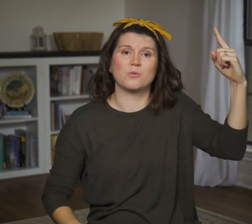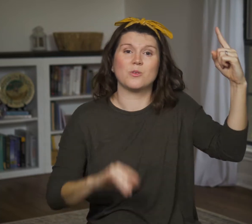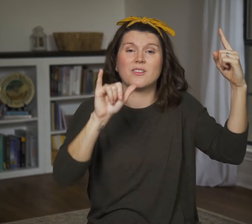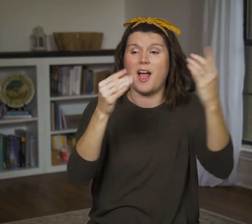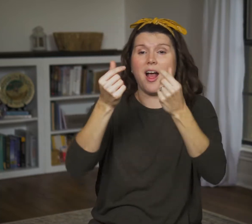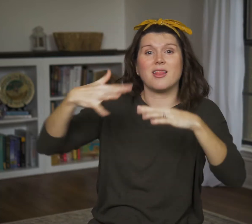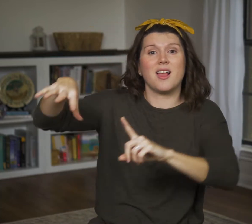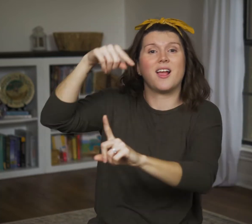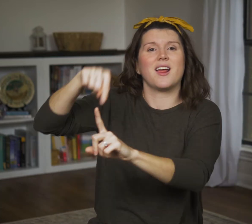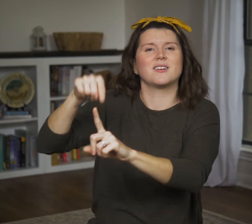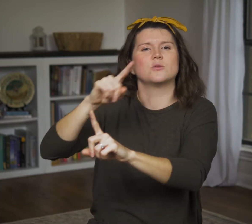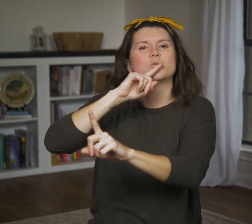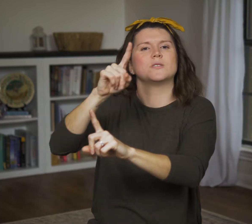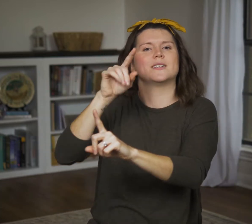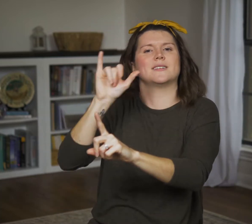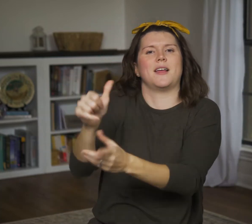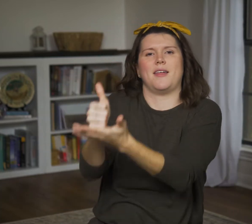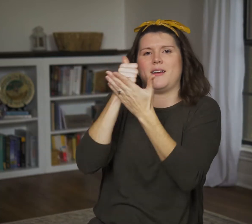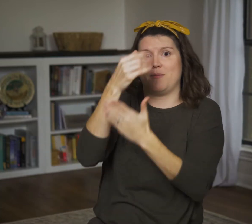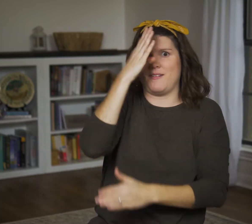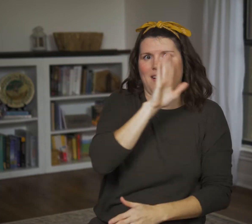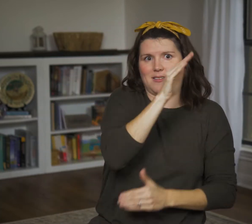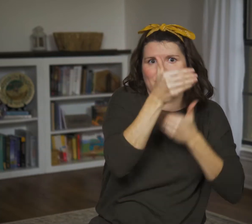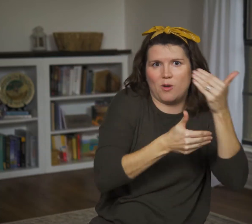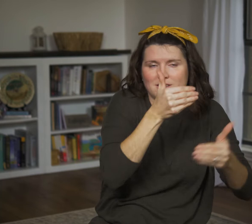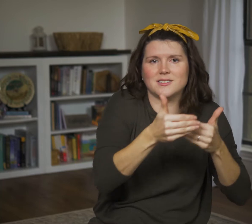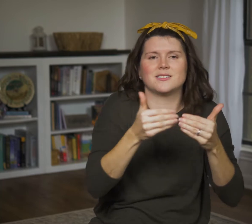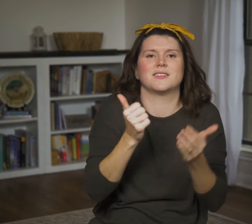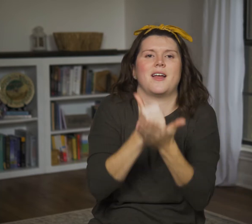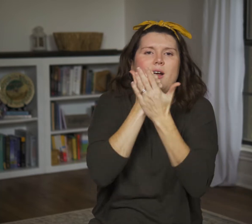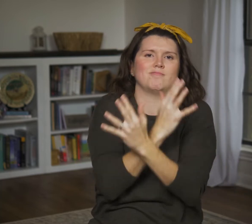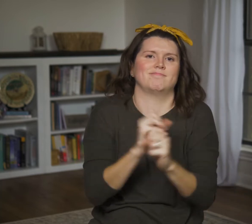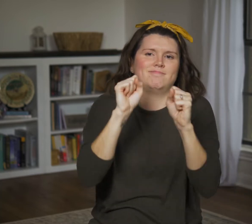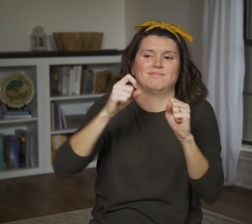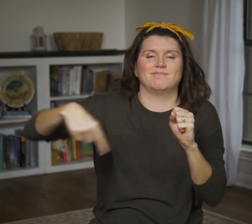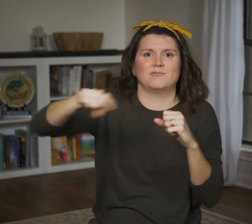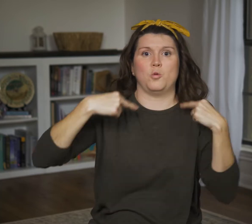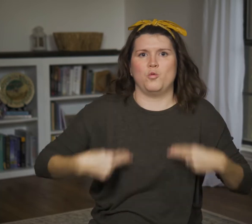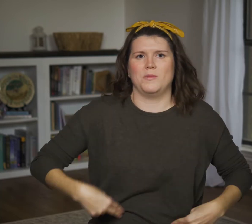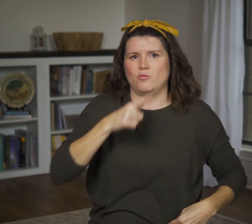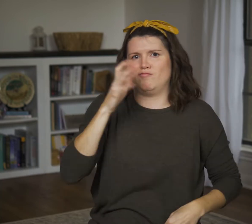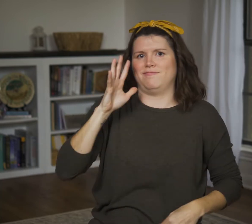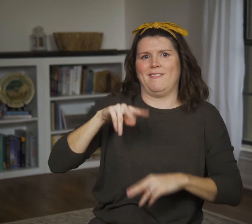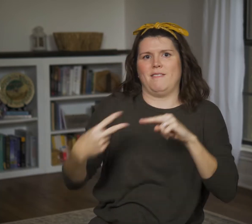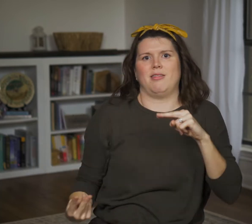The land is a step in God’s process to restore fallen humanity